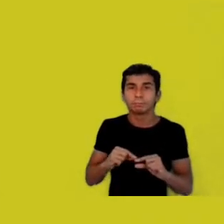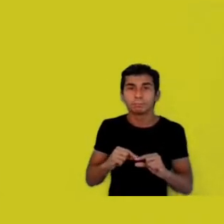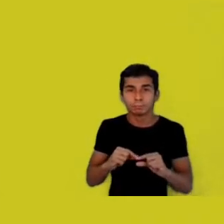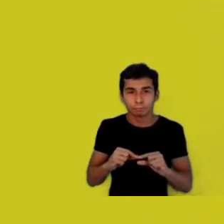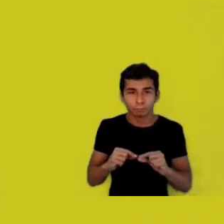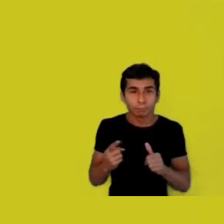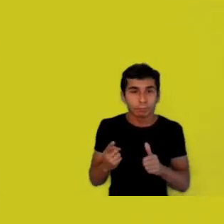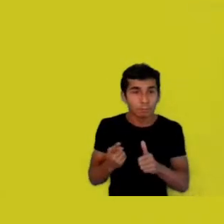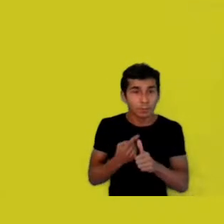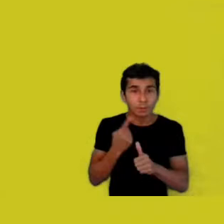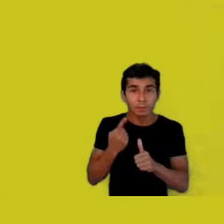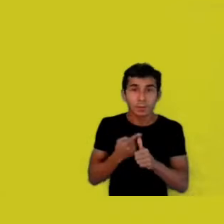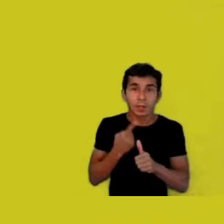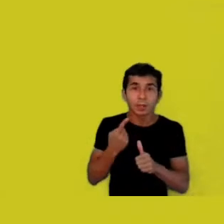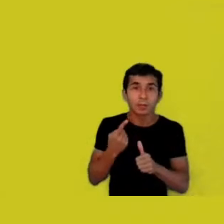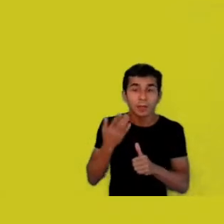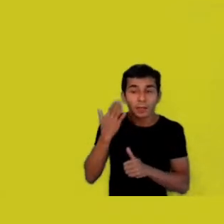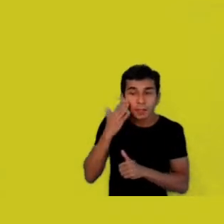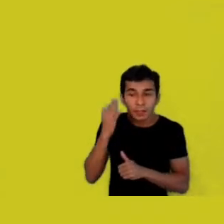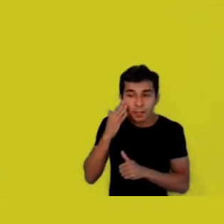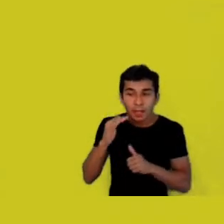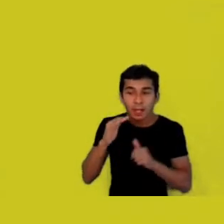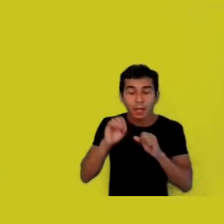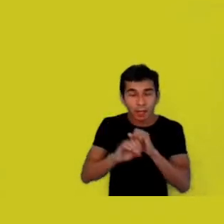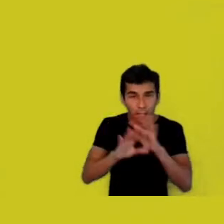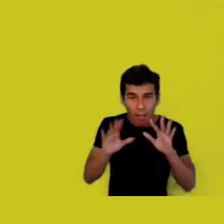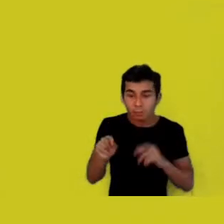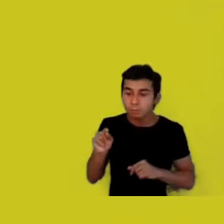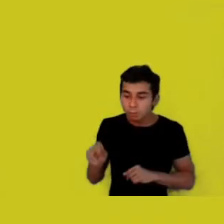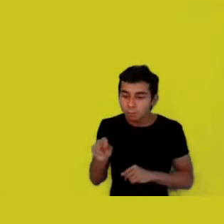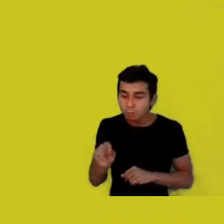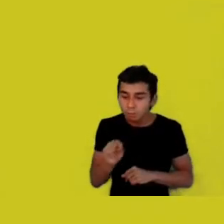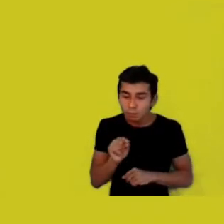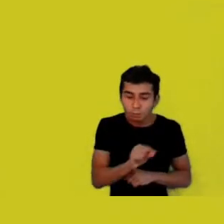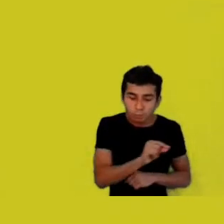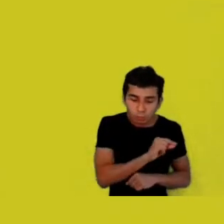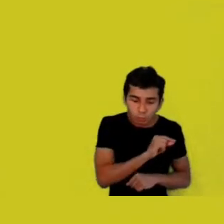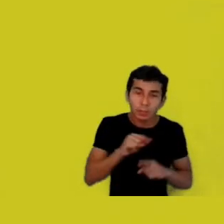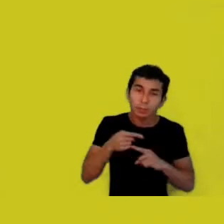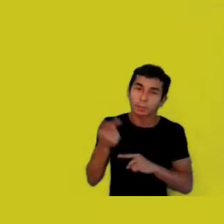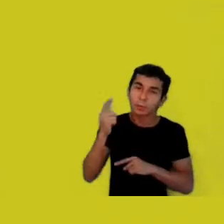and then keep walking. That’s it.